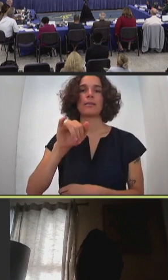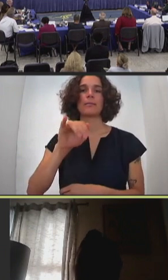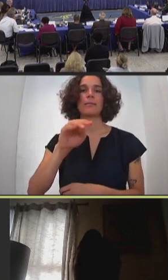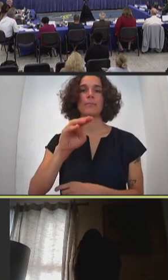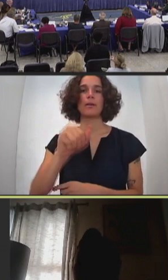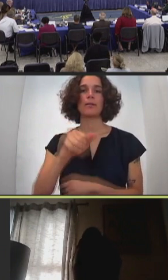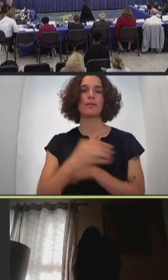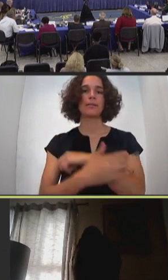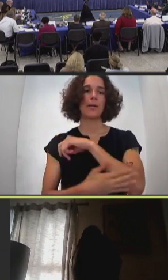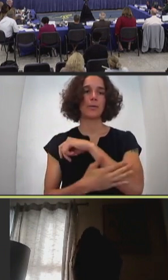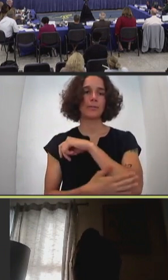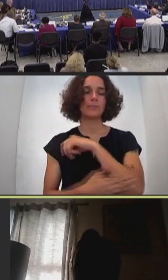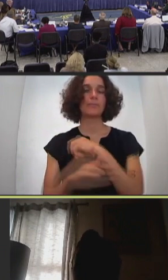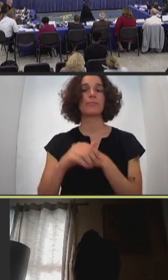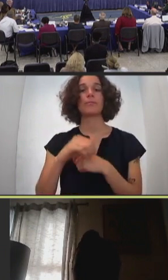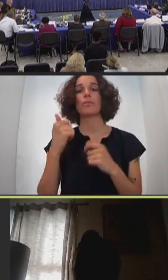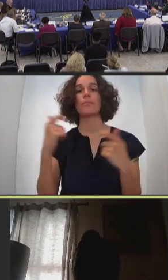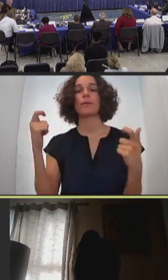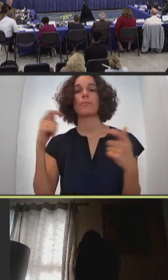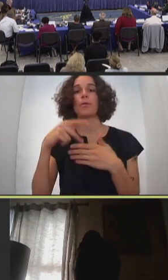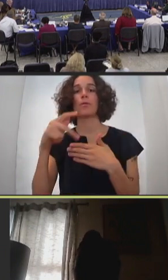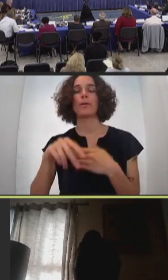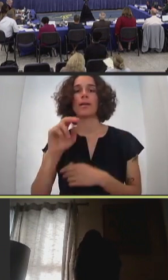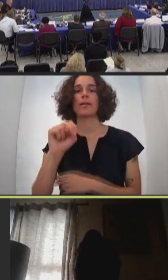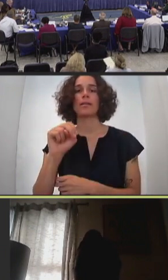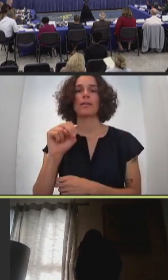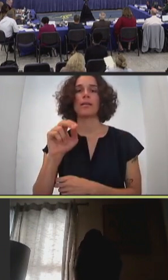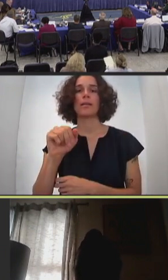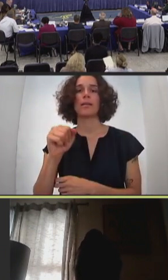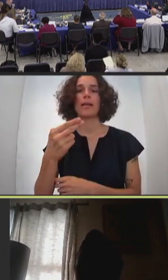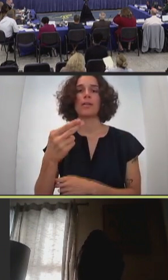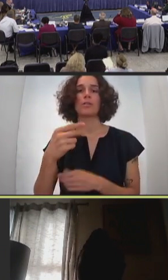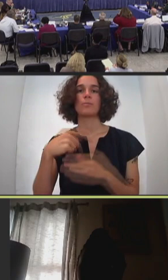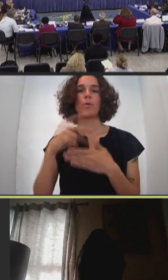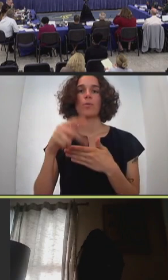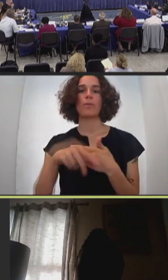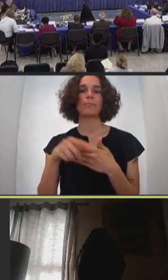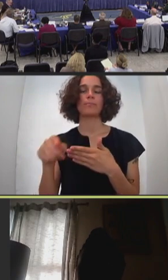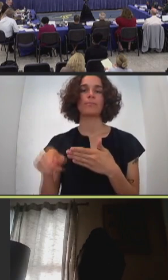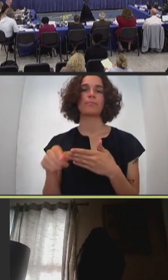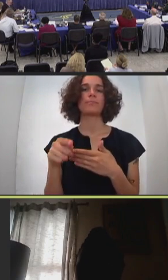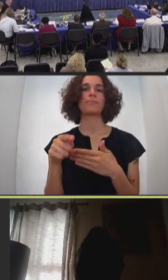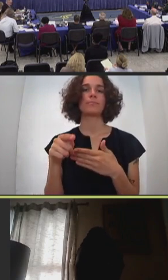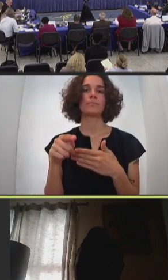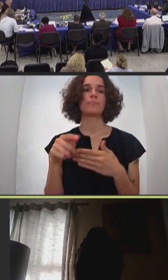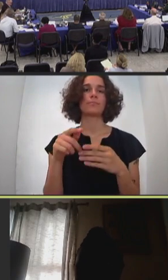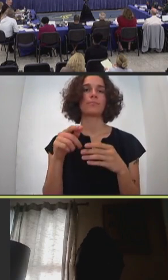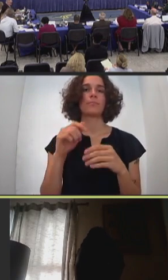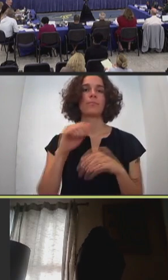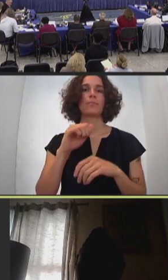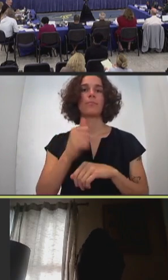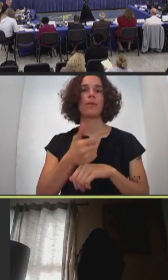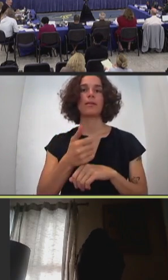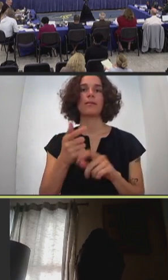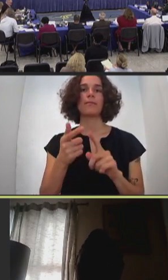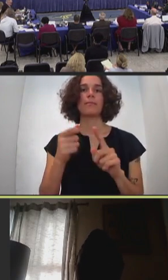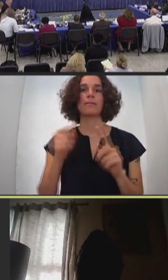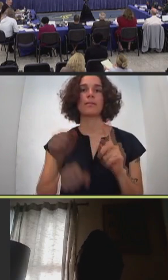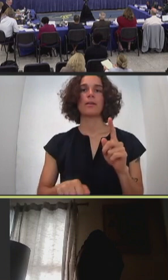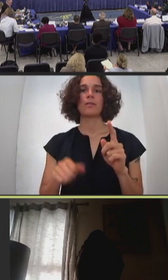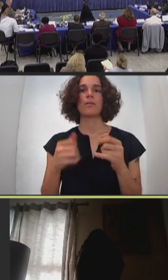which is the NIH program, is based at the southern border, the Mexican Arizona border,